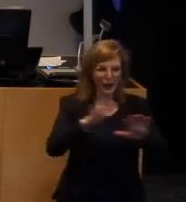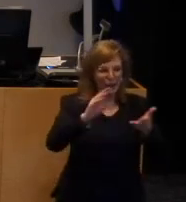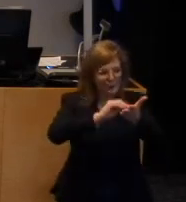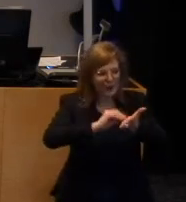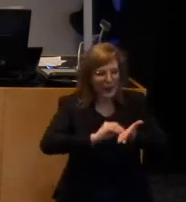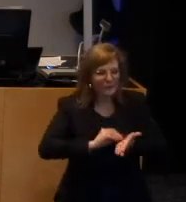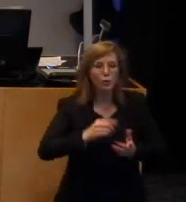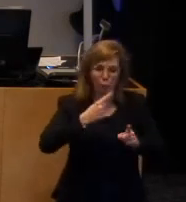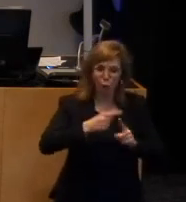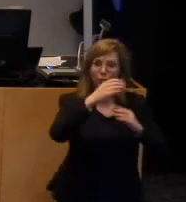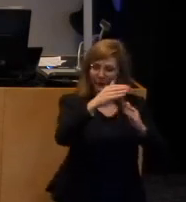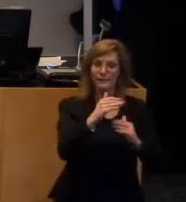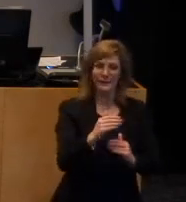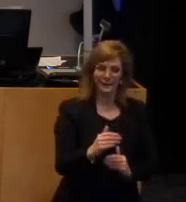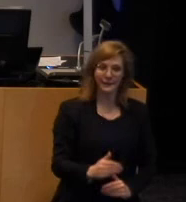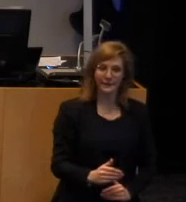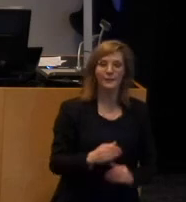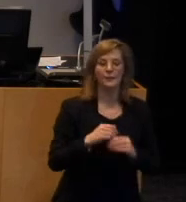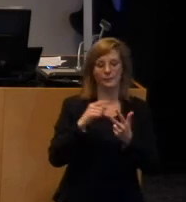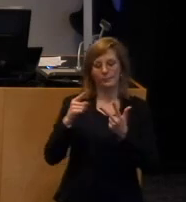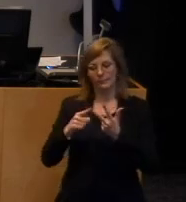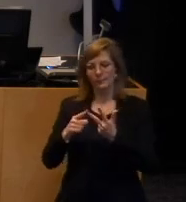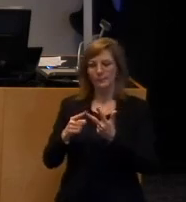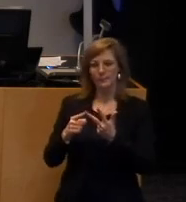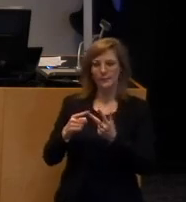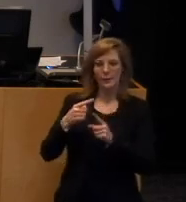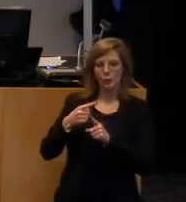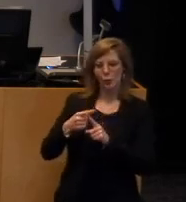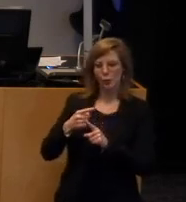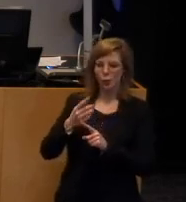And thirdly, a detailed report on what triggers and motivates